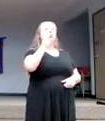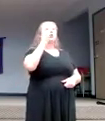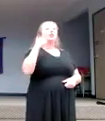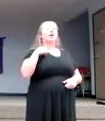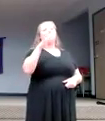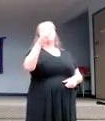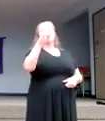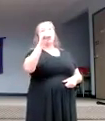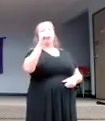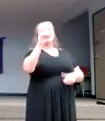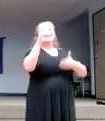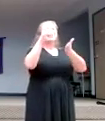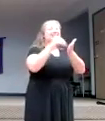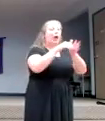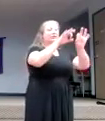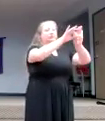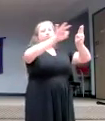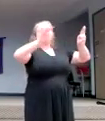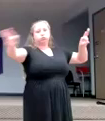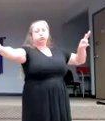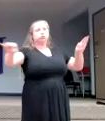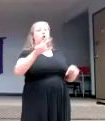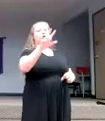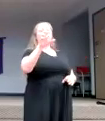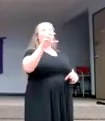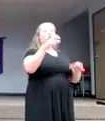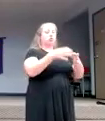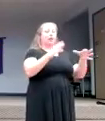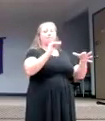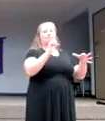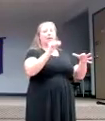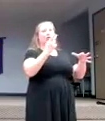of pipe, almost 300 manholes that need to be installed. And then of course, all of the private